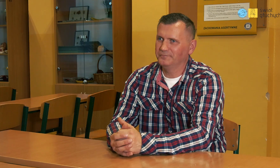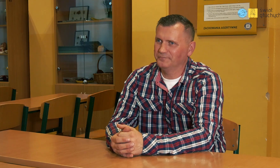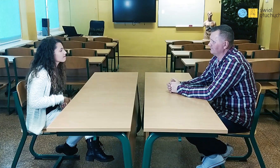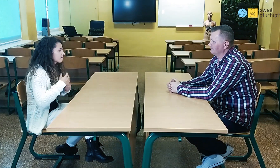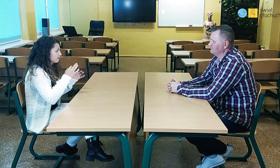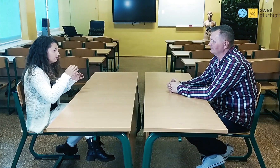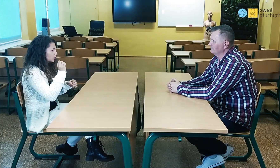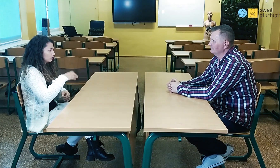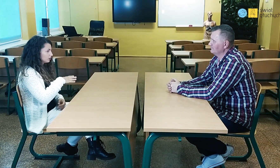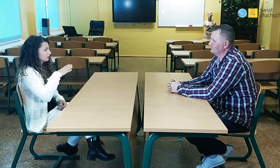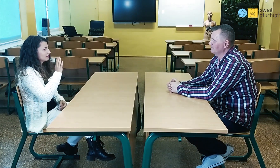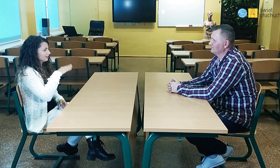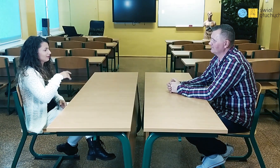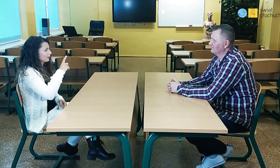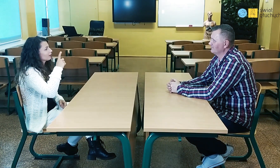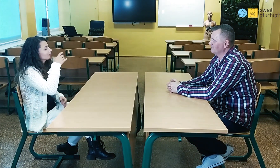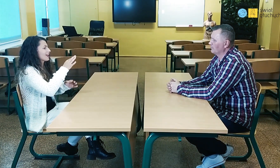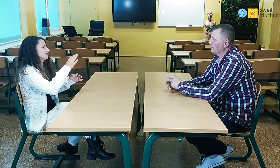Oh, it's worse now.